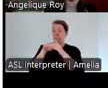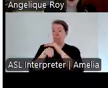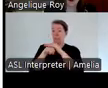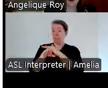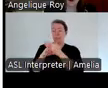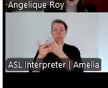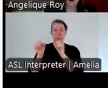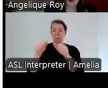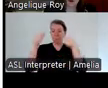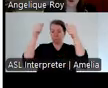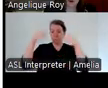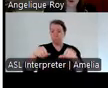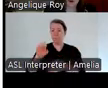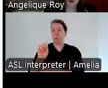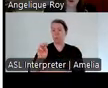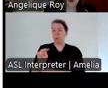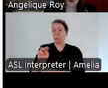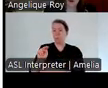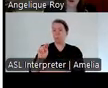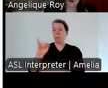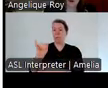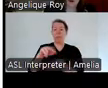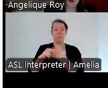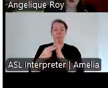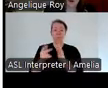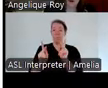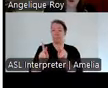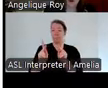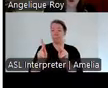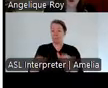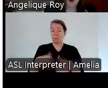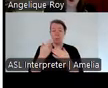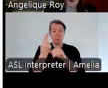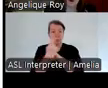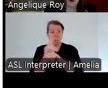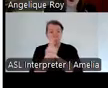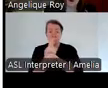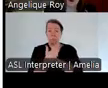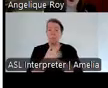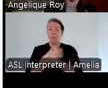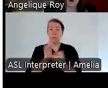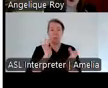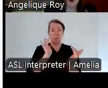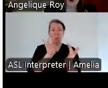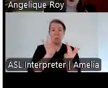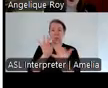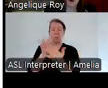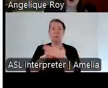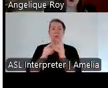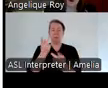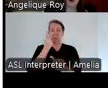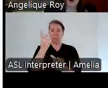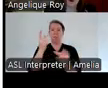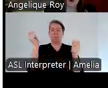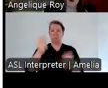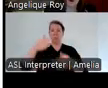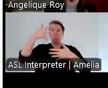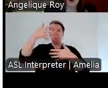as facets for patrons to use. this is yet another example of how one seemingly small change can actually influence all sorts of other positive changes.